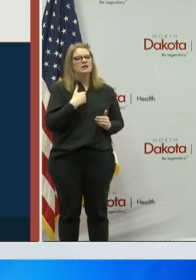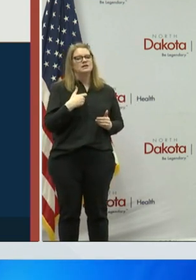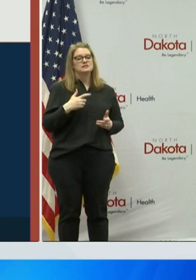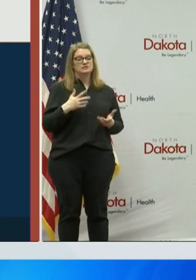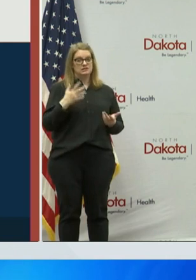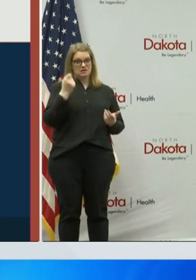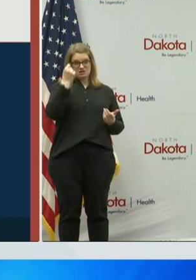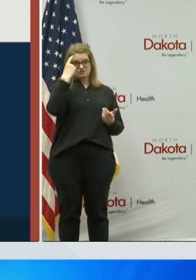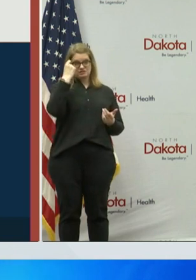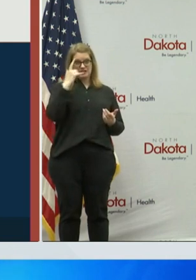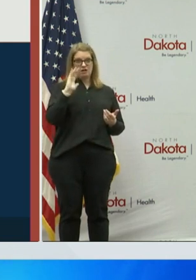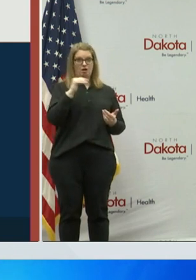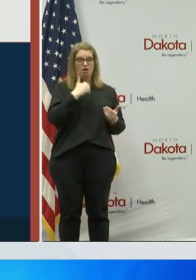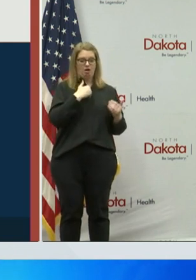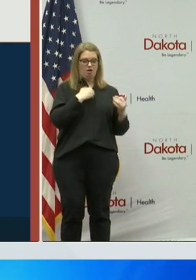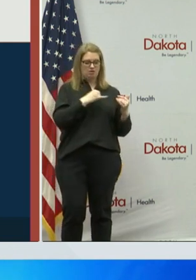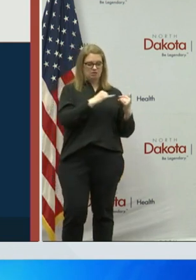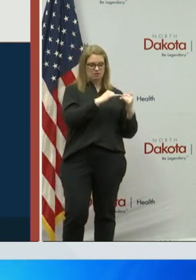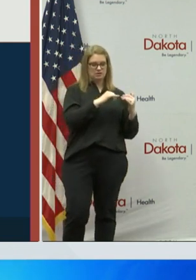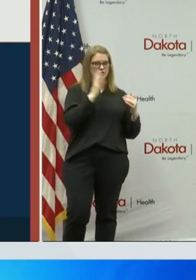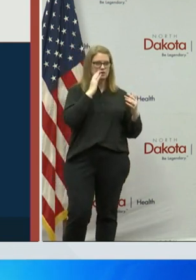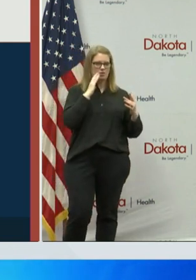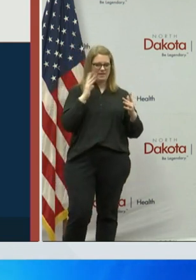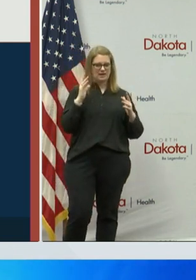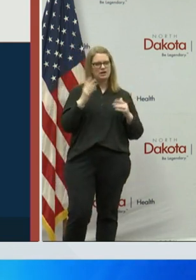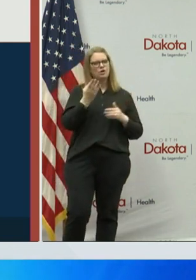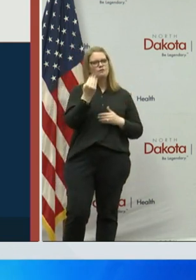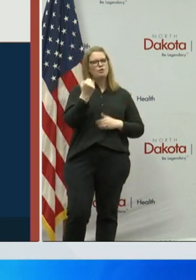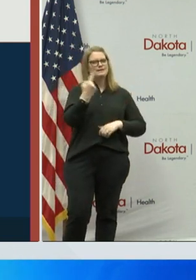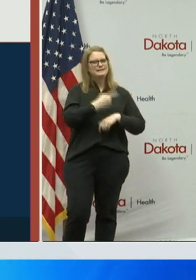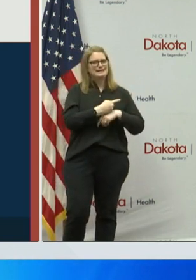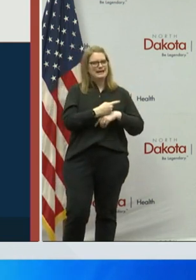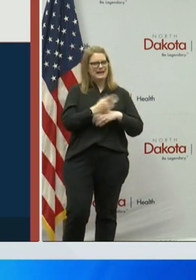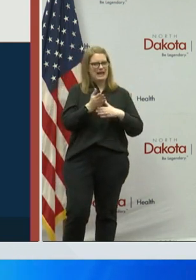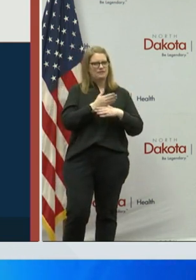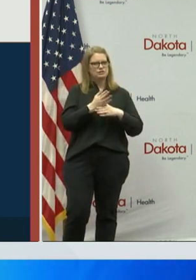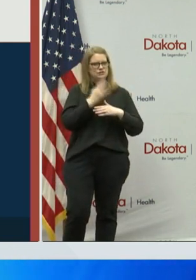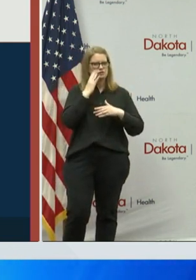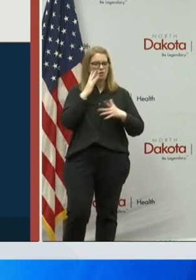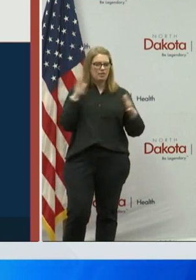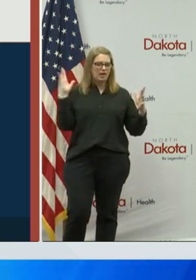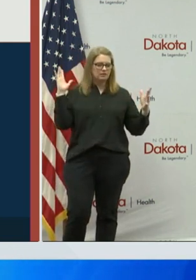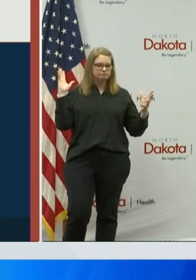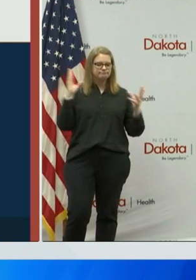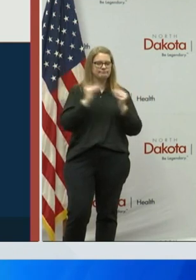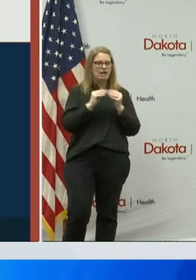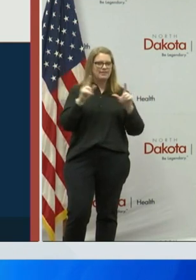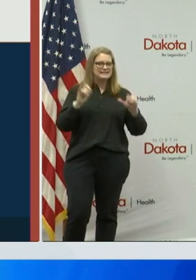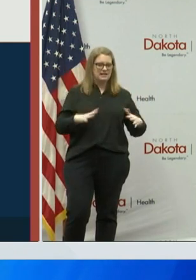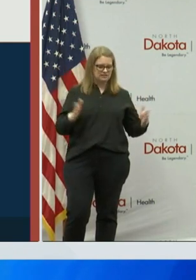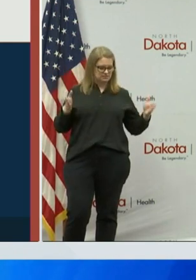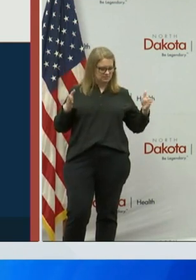THE GUIDELINES ARE NOTICE GUIDELINES, NOT RULES. EACH STATE HAS TO MAKE THEIR OWN DECISIONS REGARDING THIS, AND